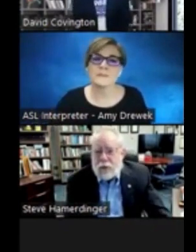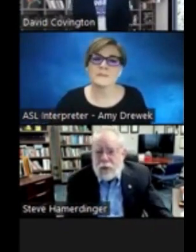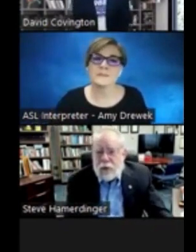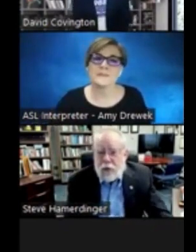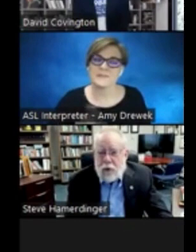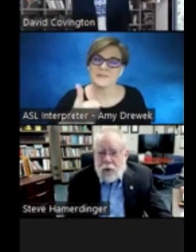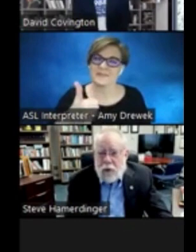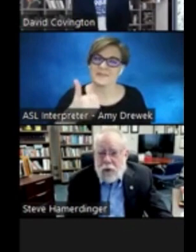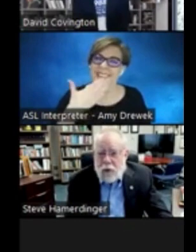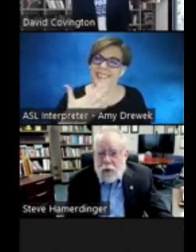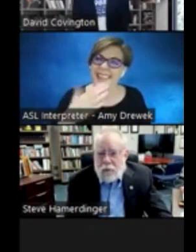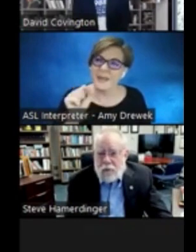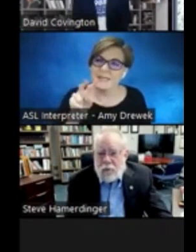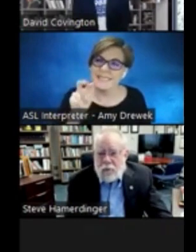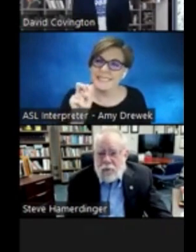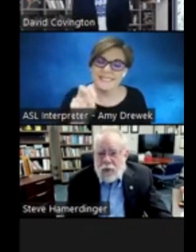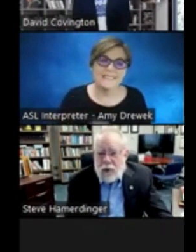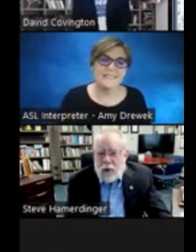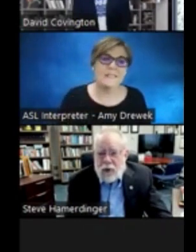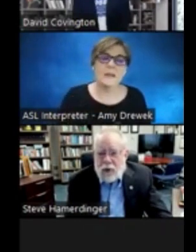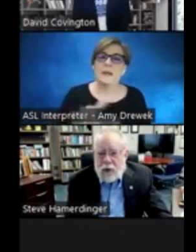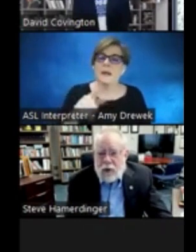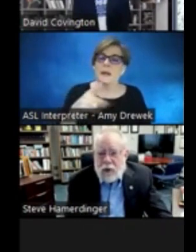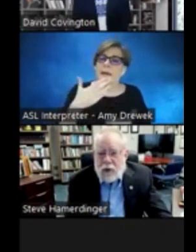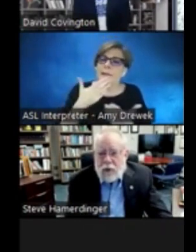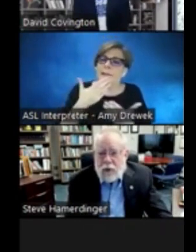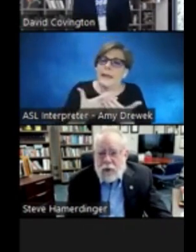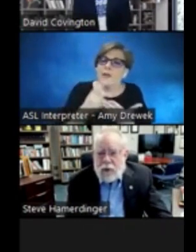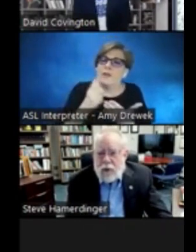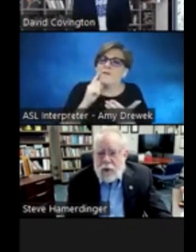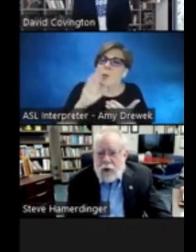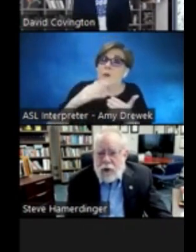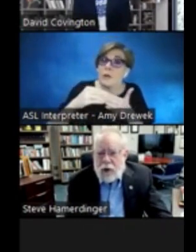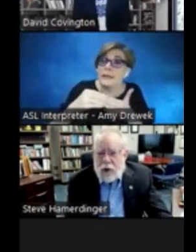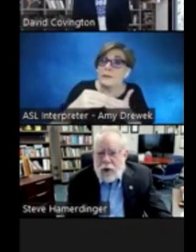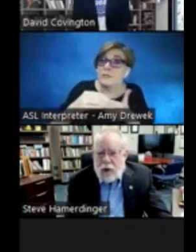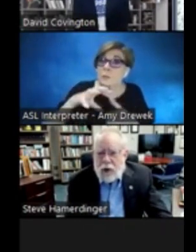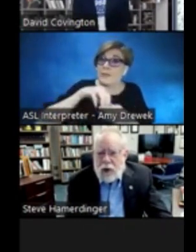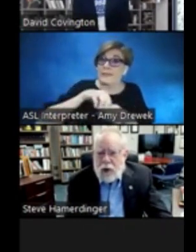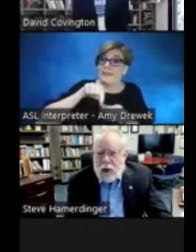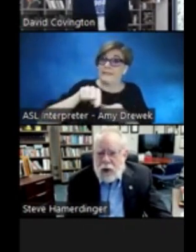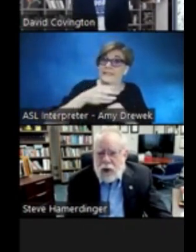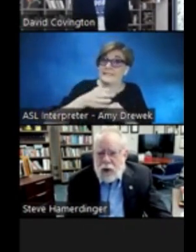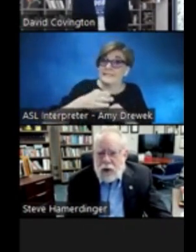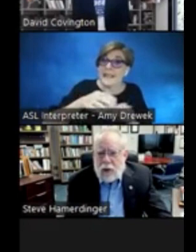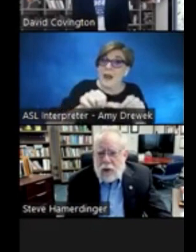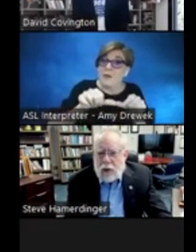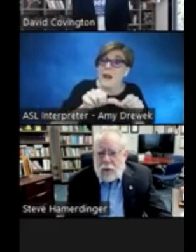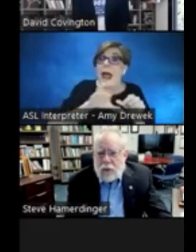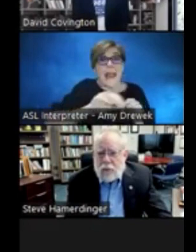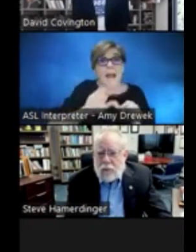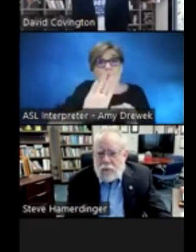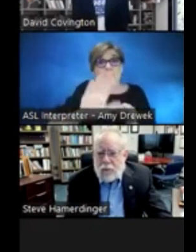THANK YOU, STEVE. THANK YOU FOR THE PRESENTATION THAT YOU GAVE IN THE CRISIS JAM.